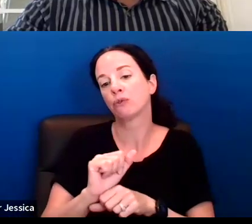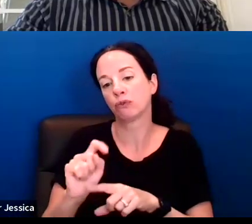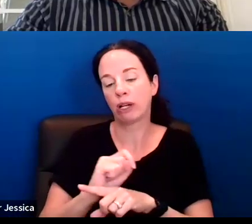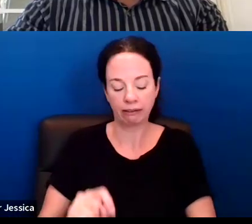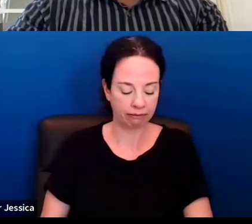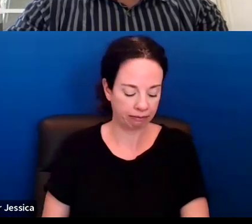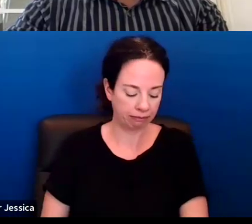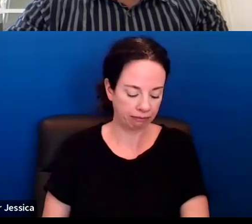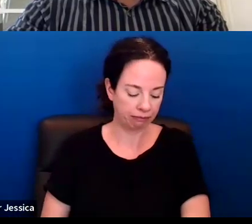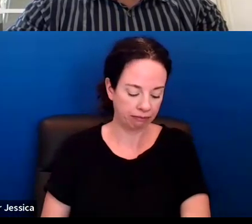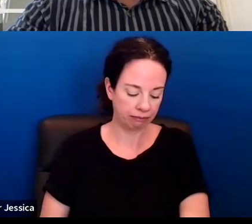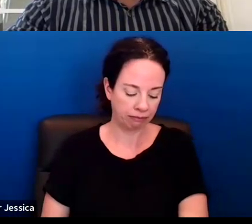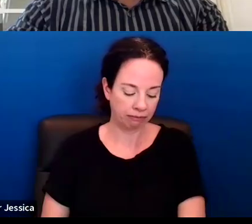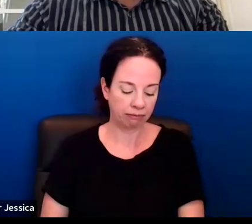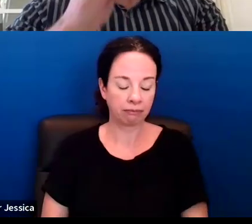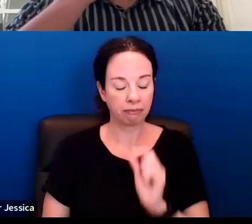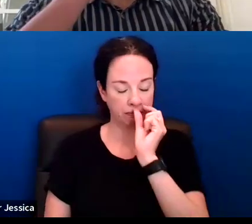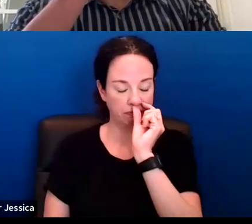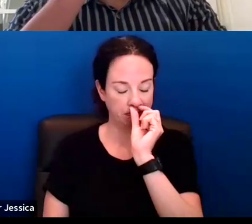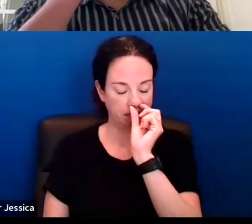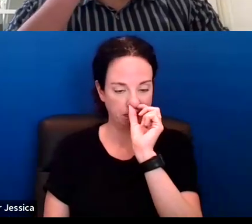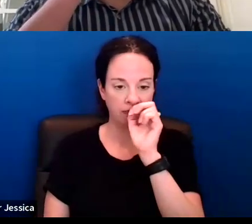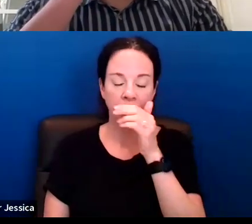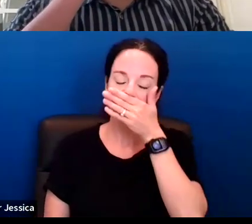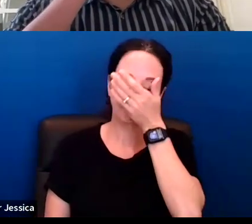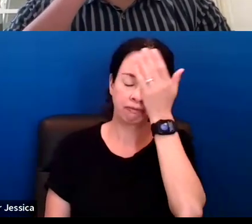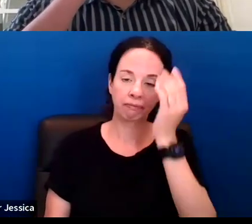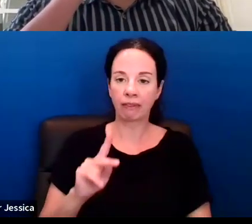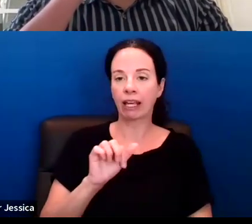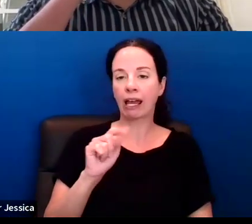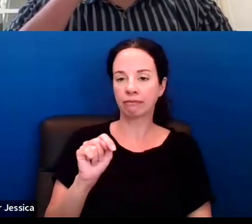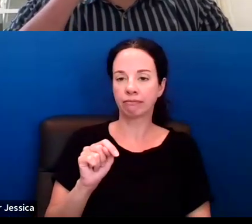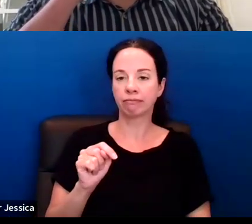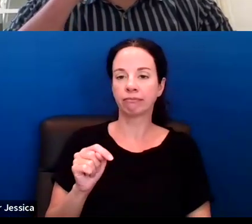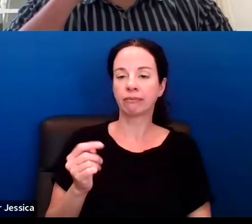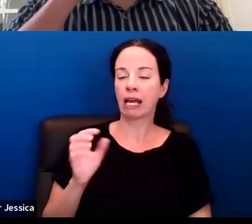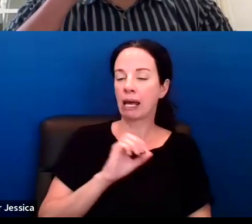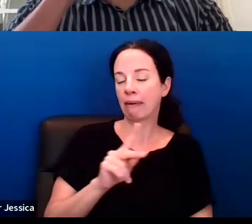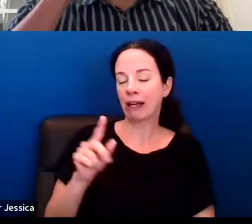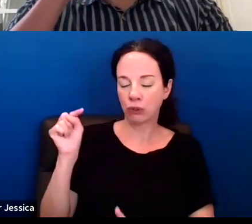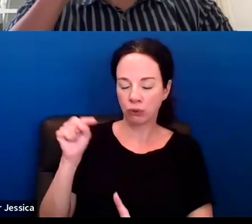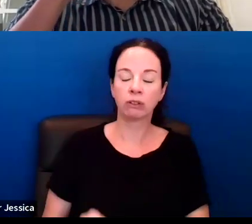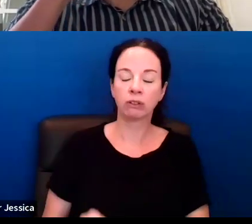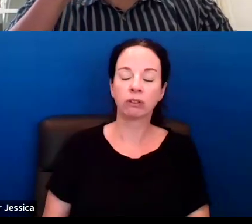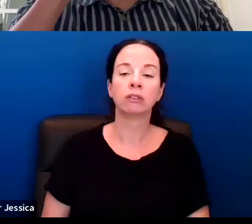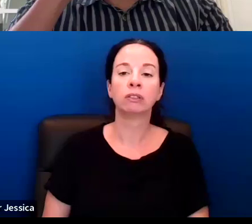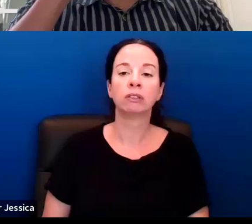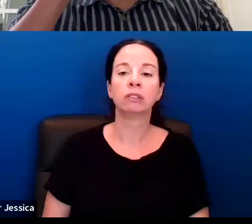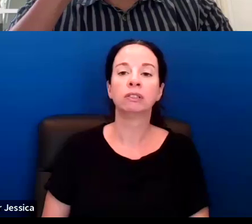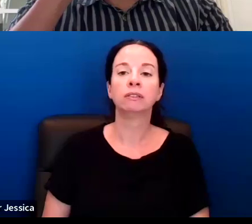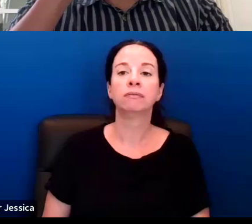Awesome, thank you. And so, Kat, gonna come back to you. So again, very thankful for CETF's